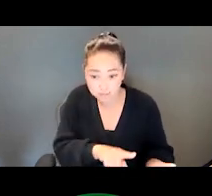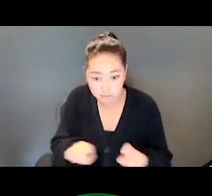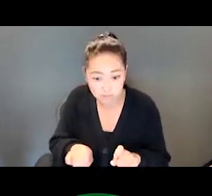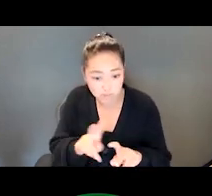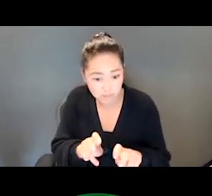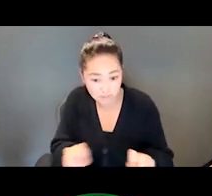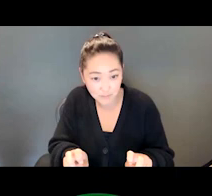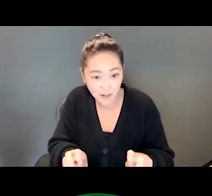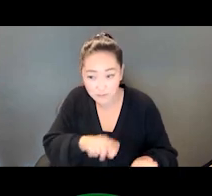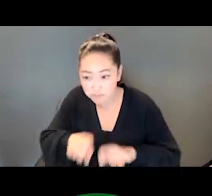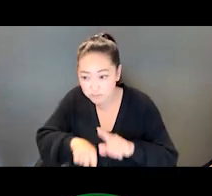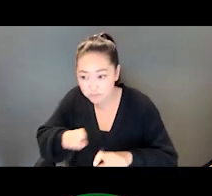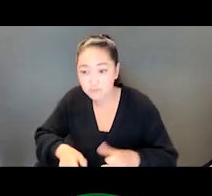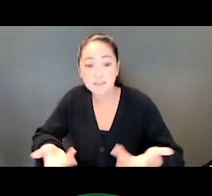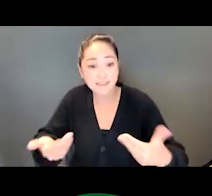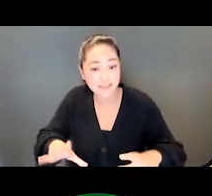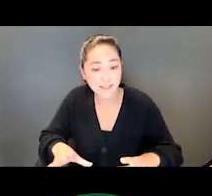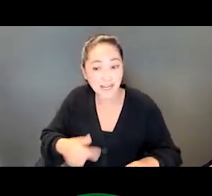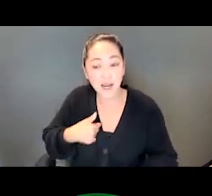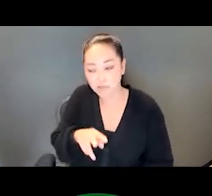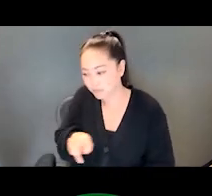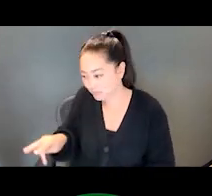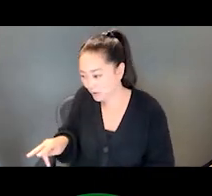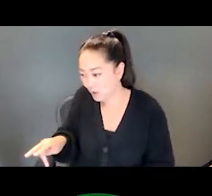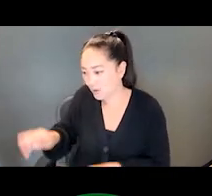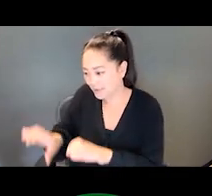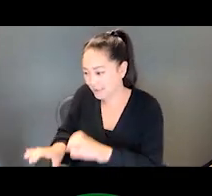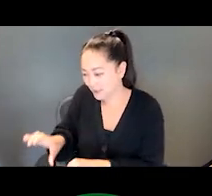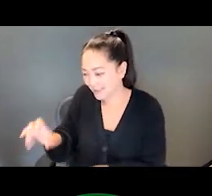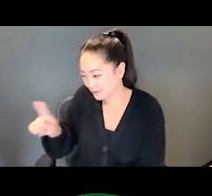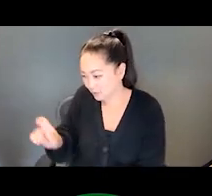As I mentioned, we have 4 panelists to help us reflect on this year's conference. They